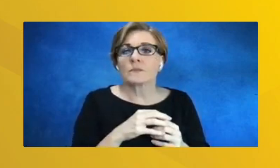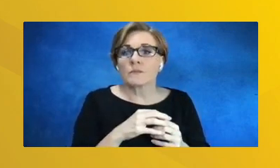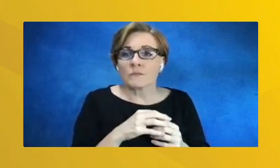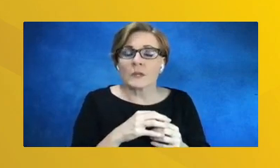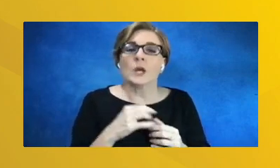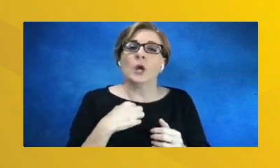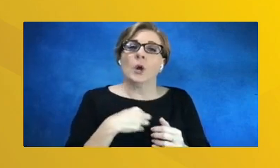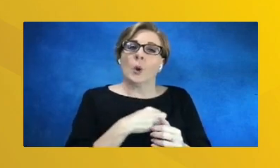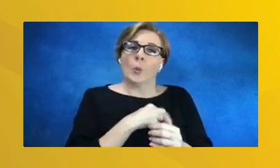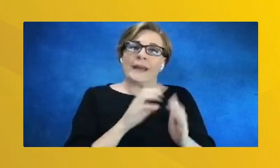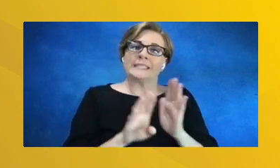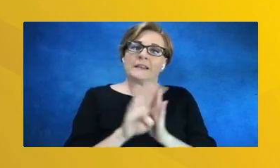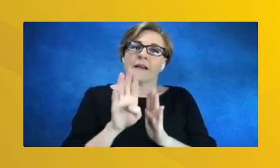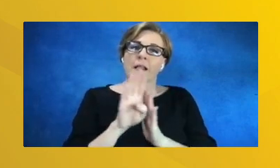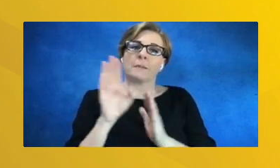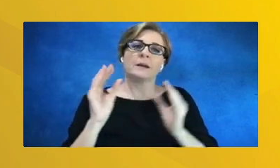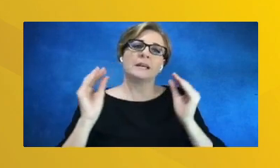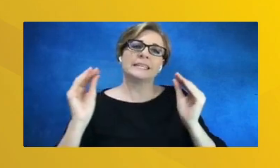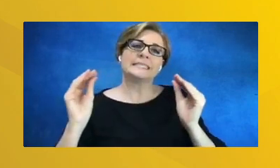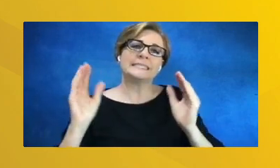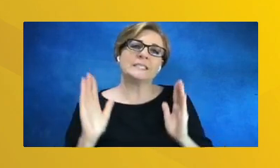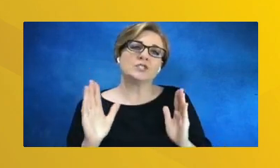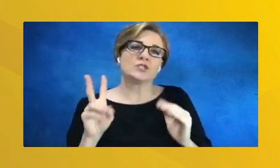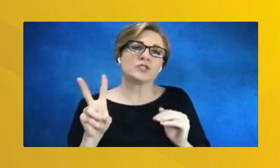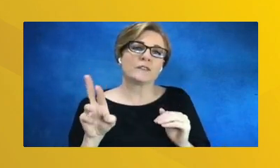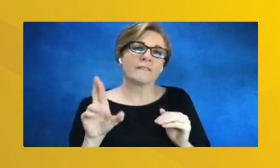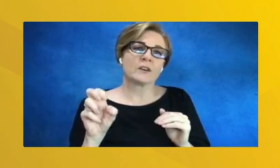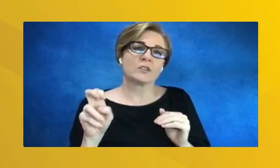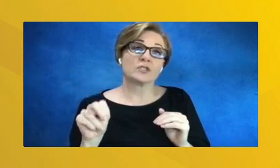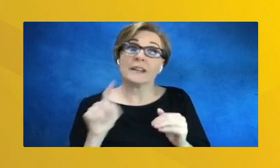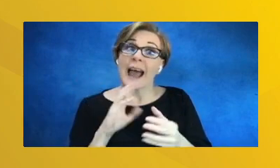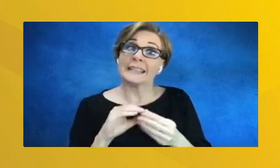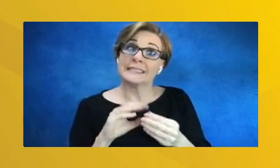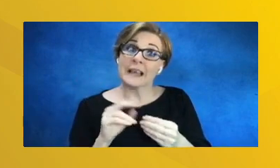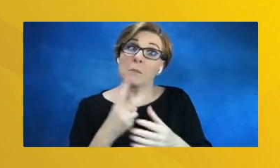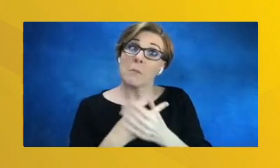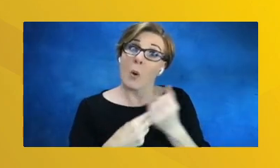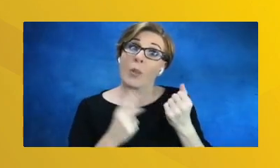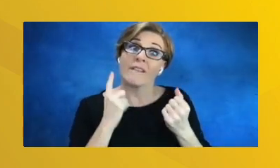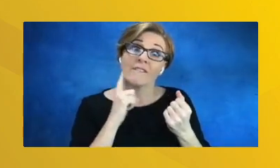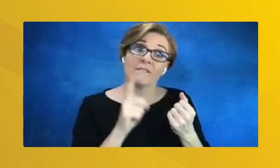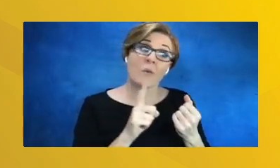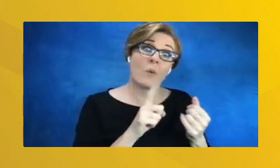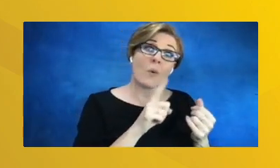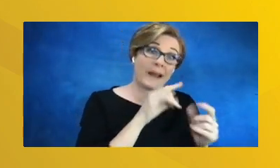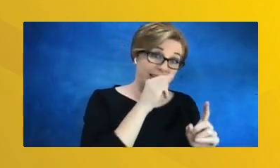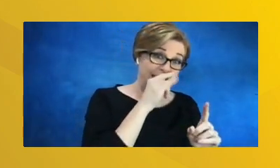So I said this was both for kids and adults and teachers. And it is, of course.